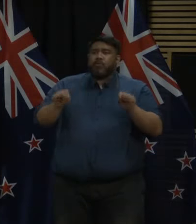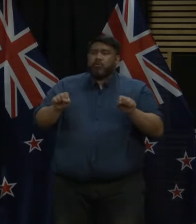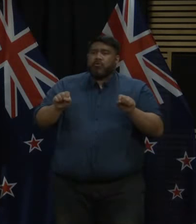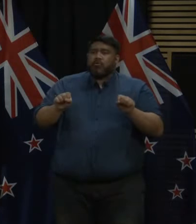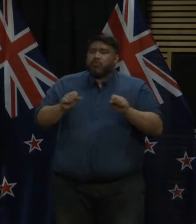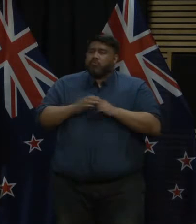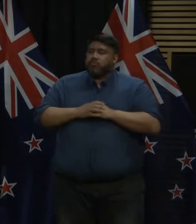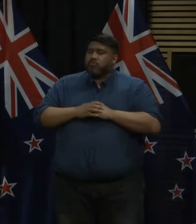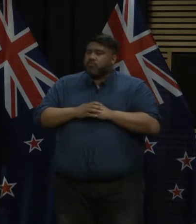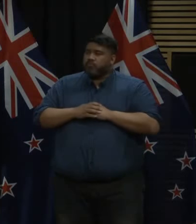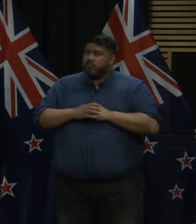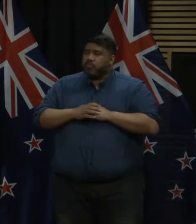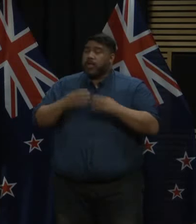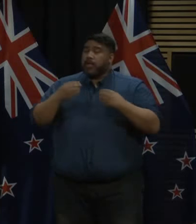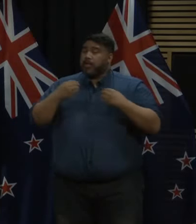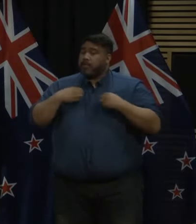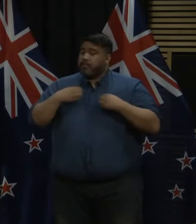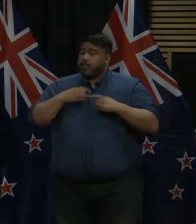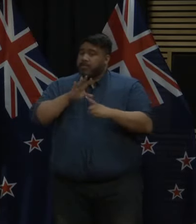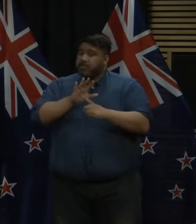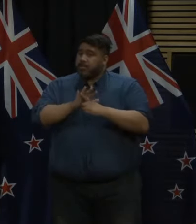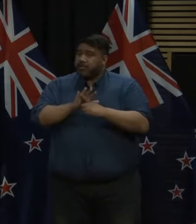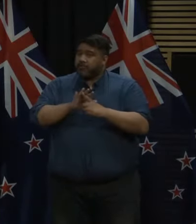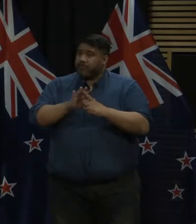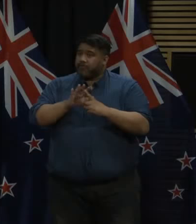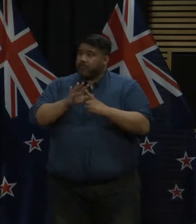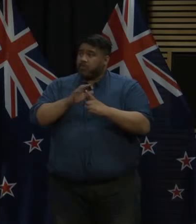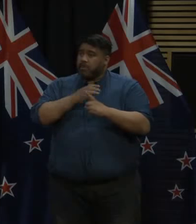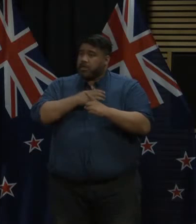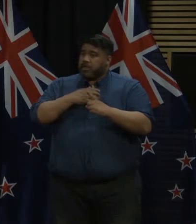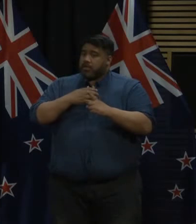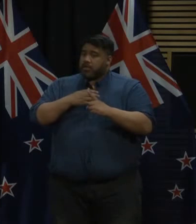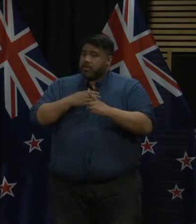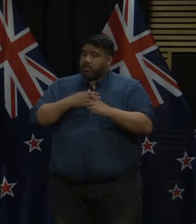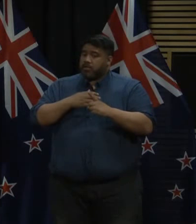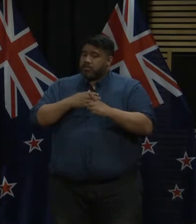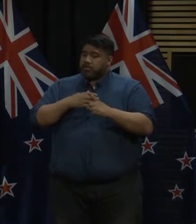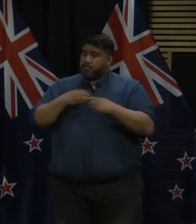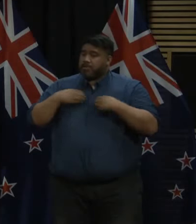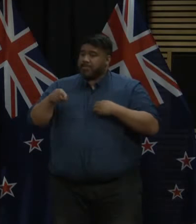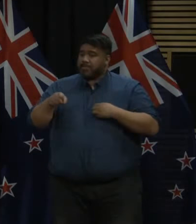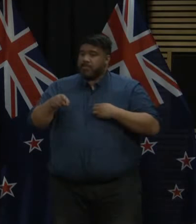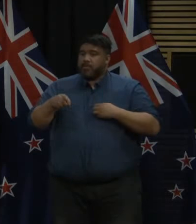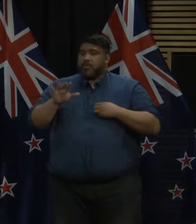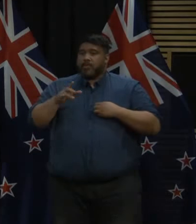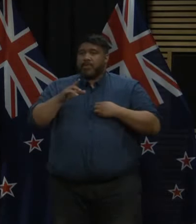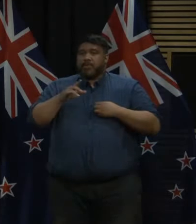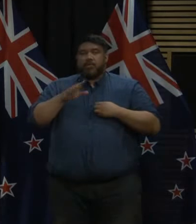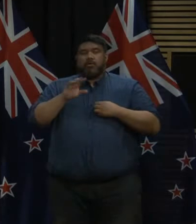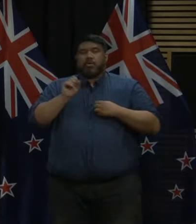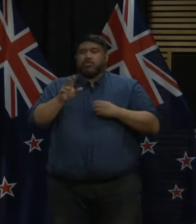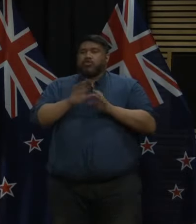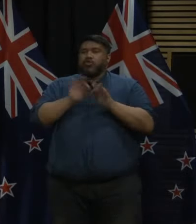detain our ministry officials?